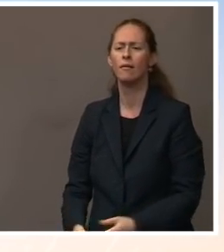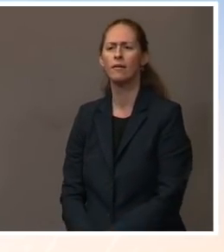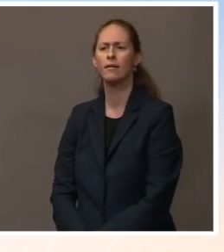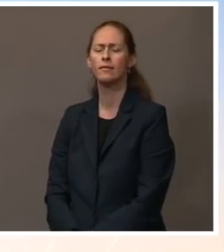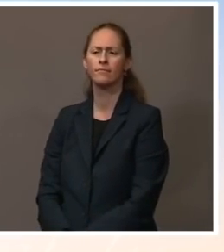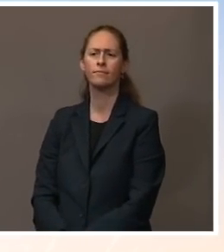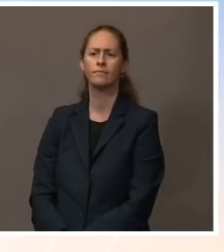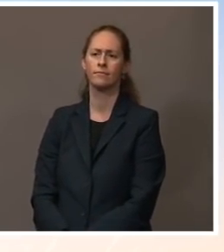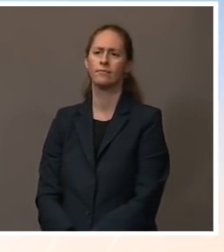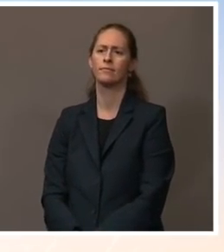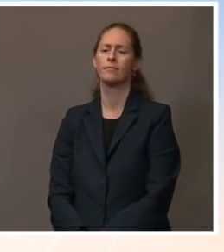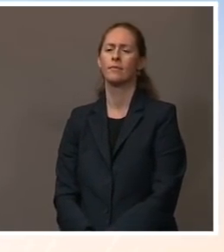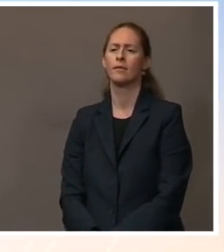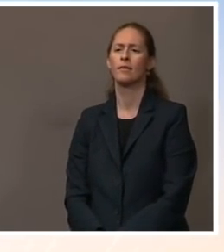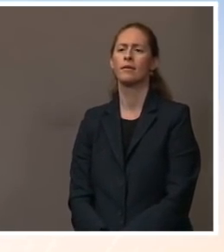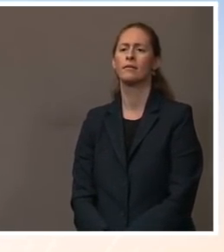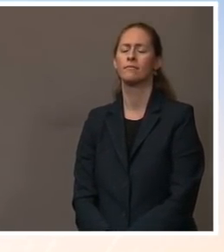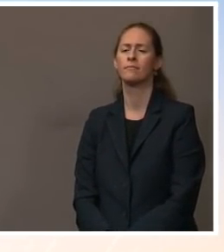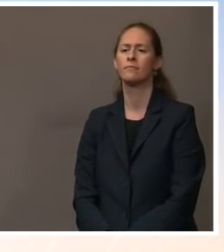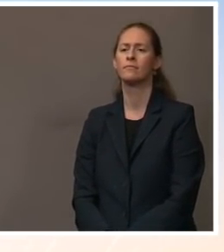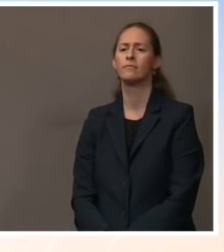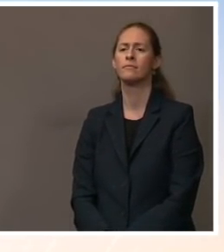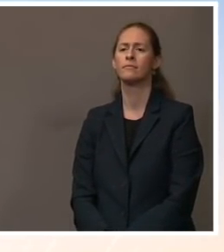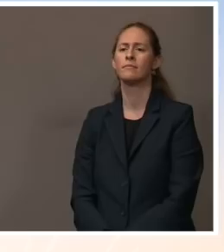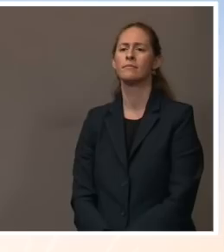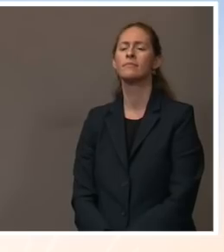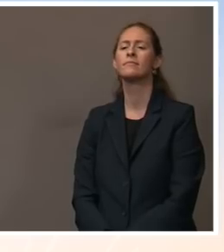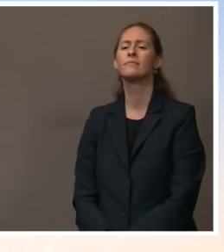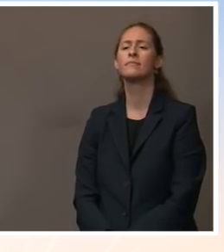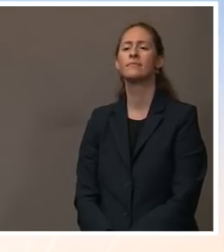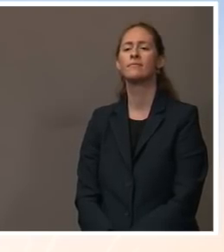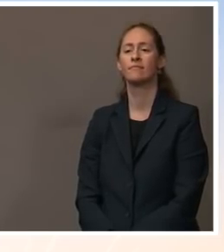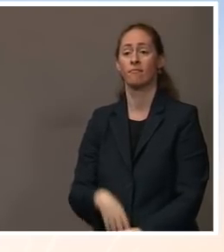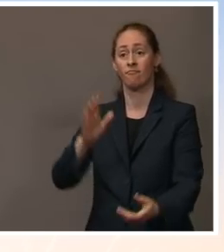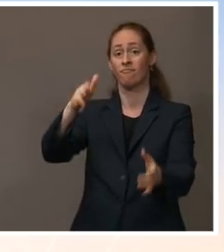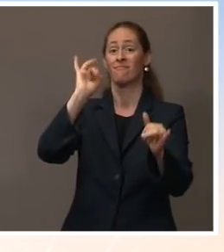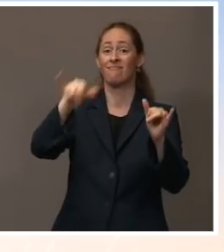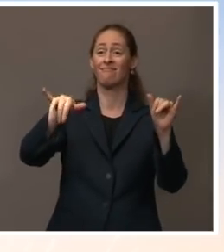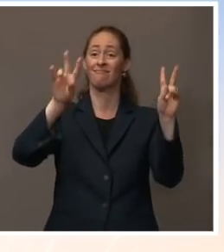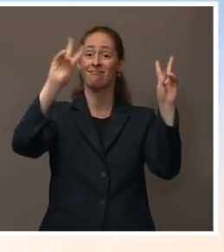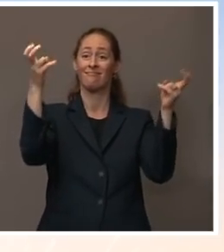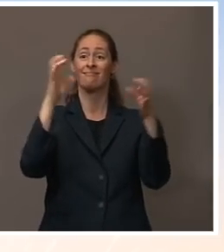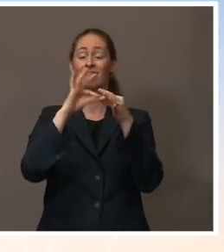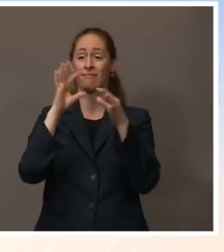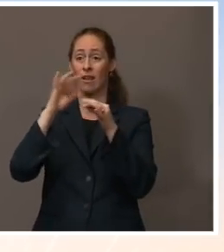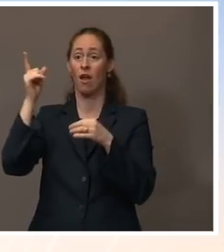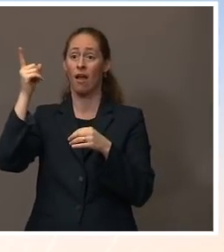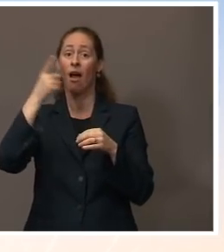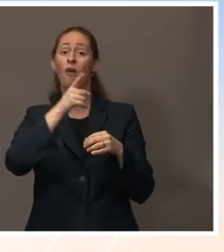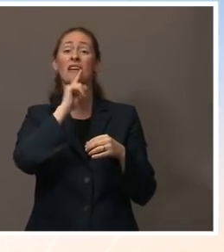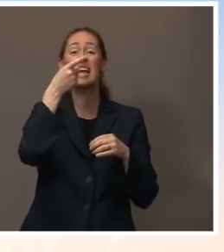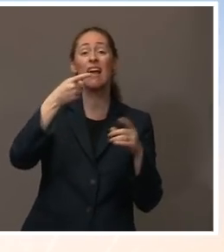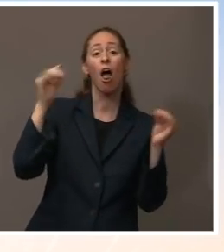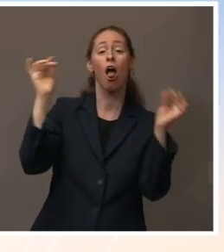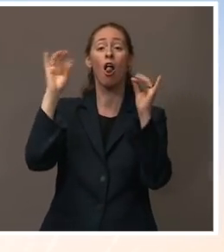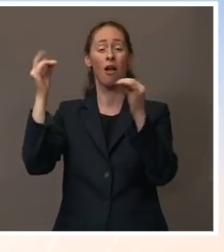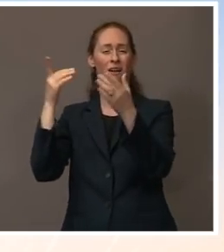that isn't a -- that is a fight -- that those words are a fight against the wrong opponent. The President is passionate about this issue.